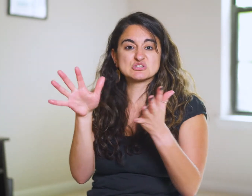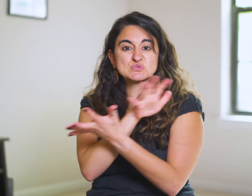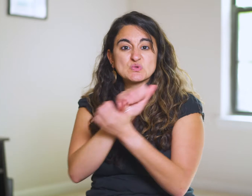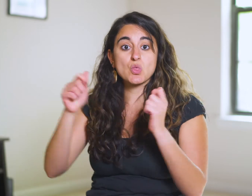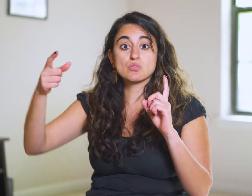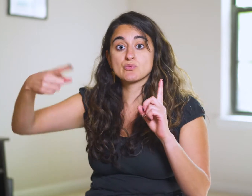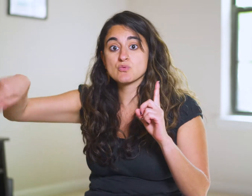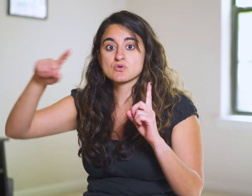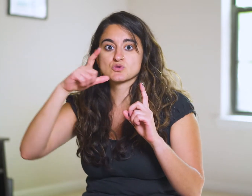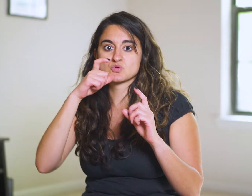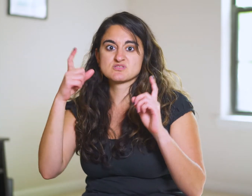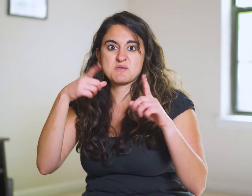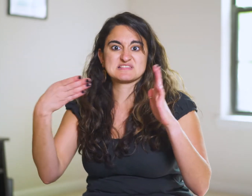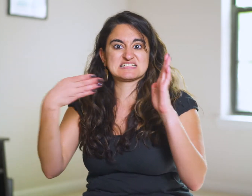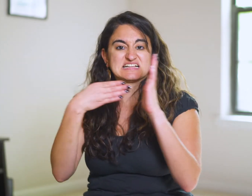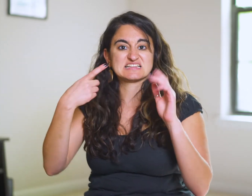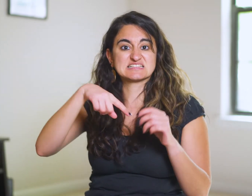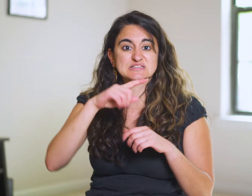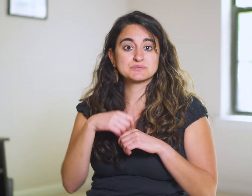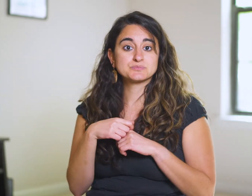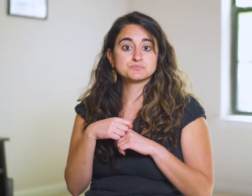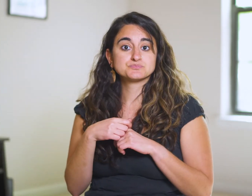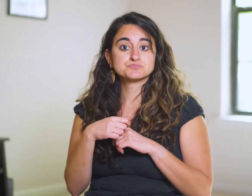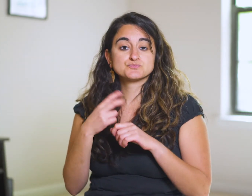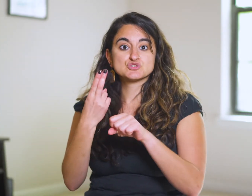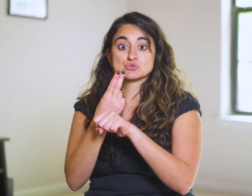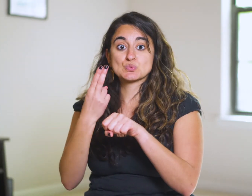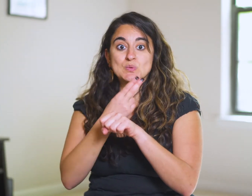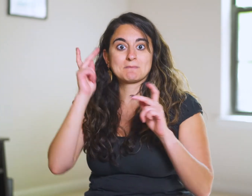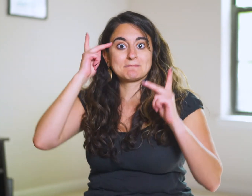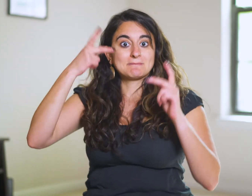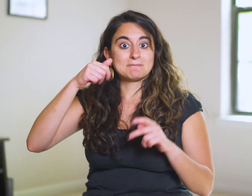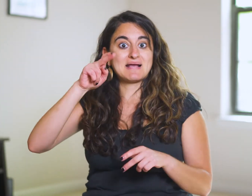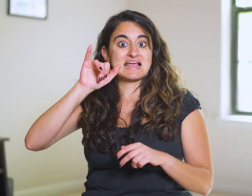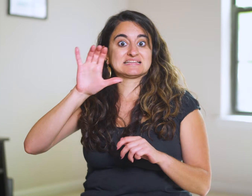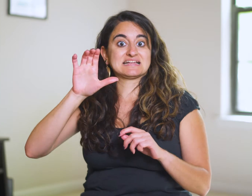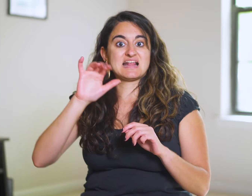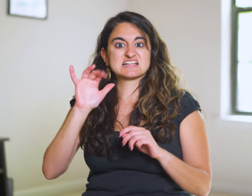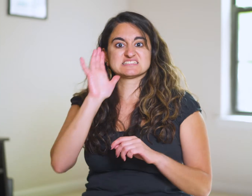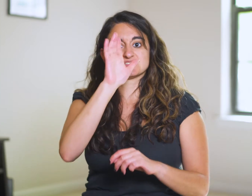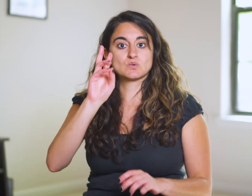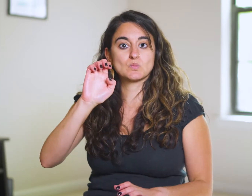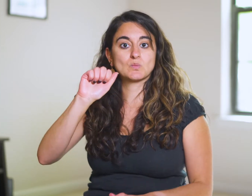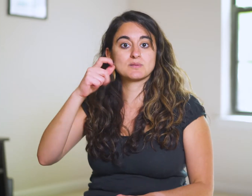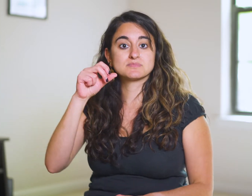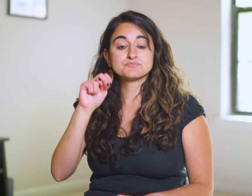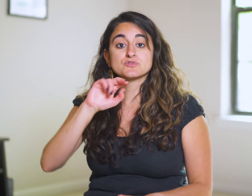and destroy those who come against them using panic as His weapon.